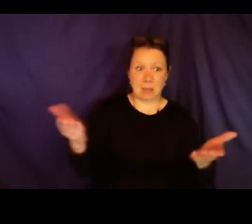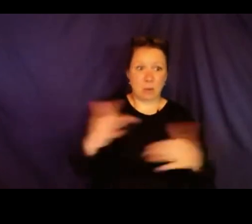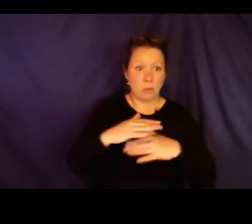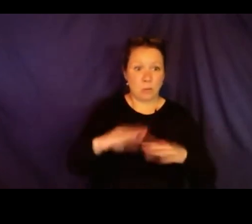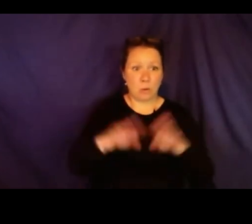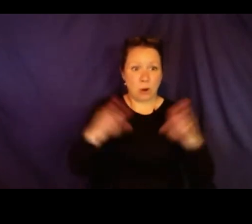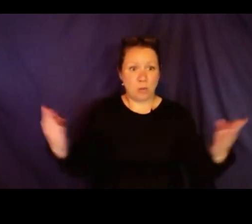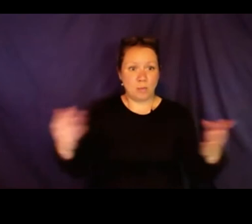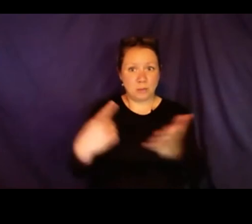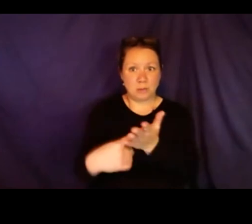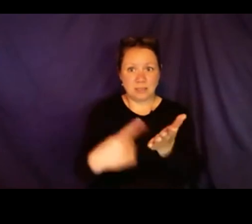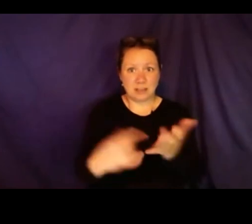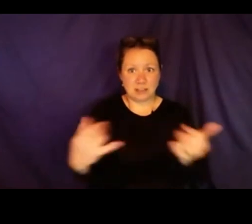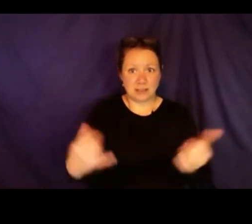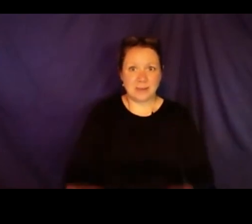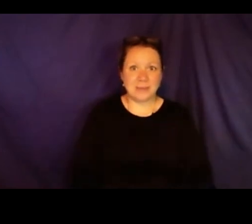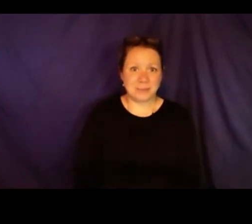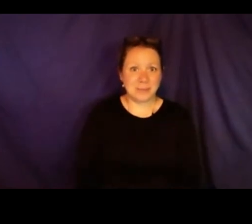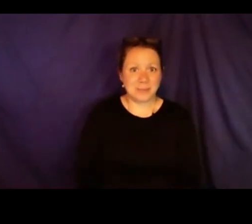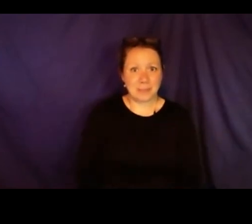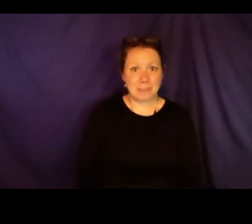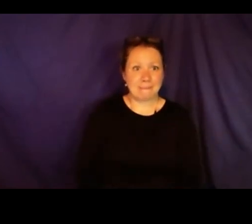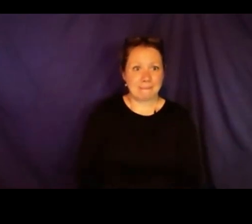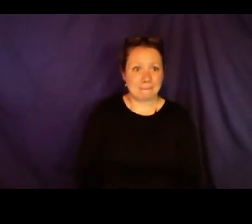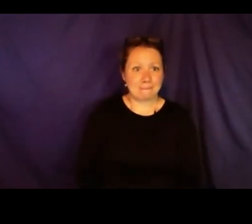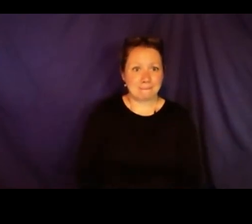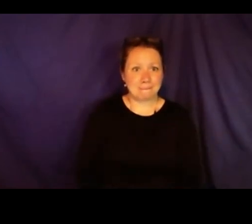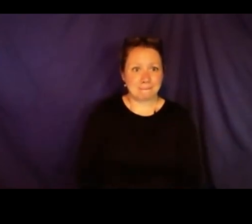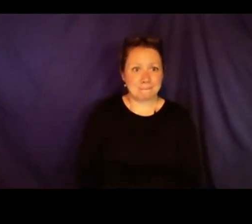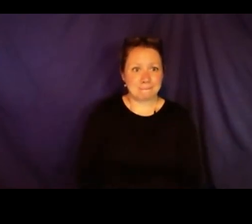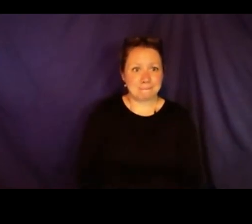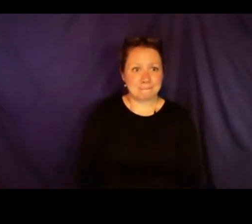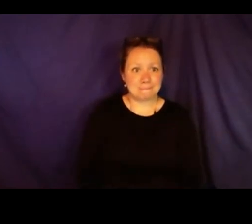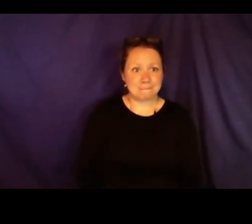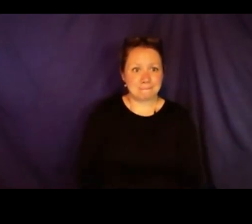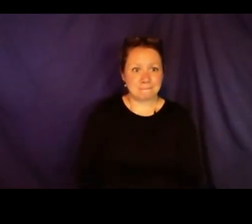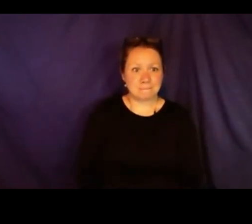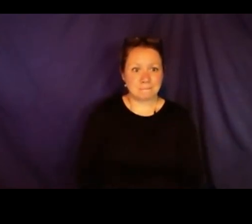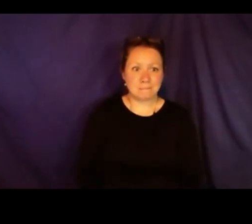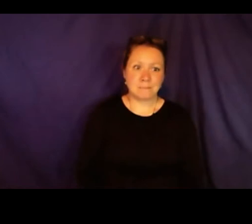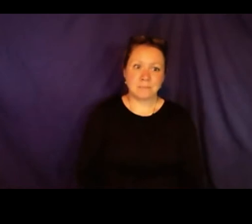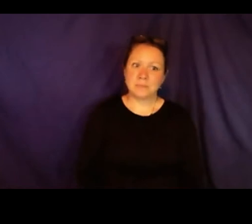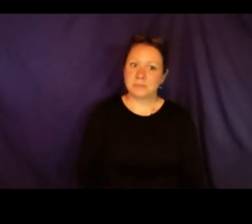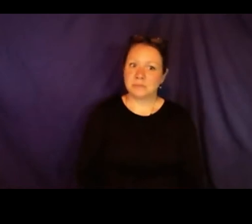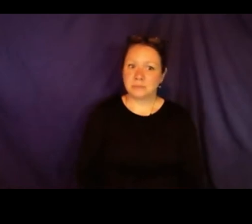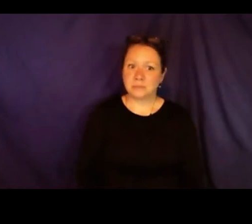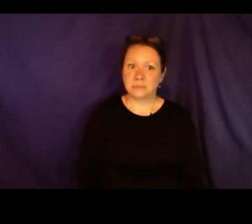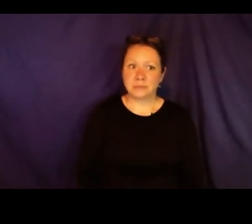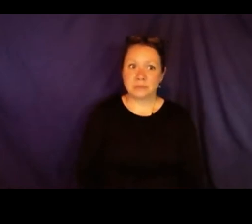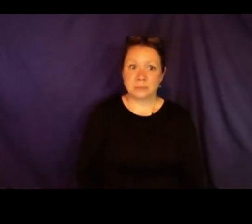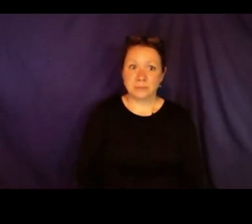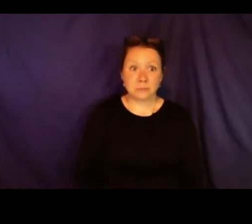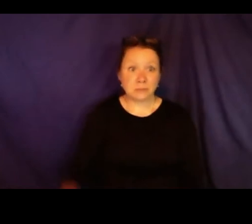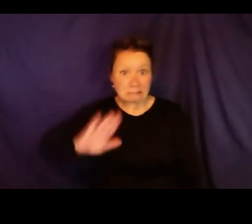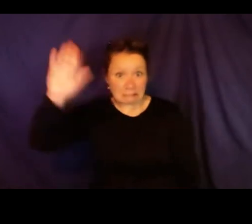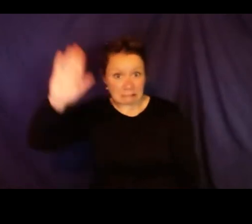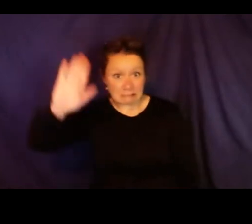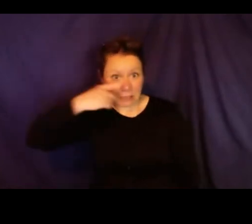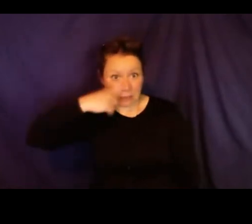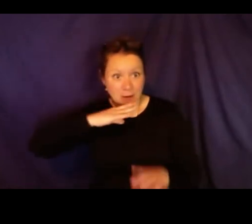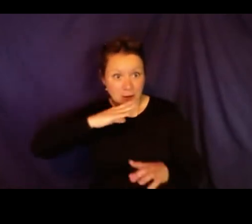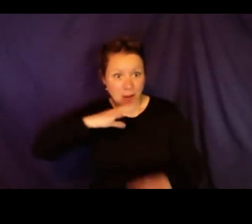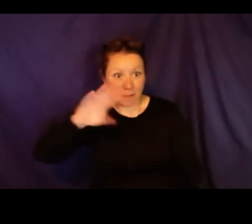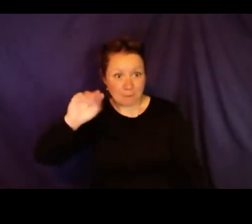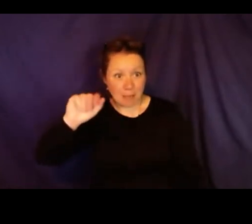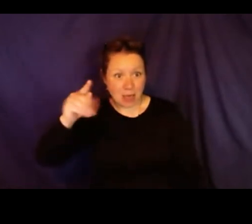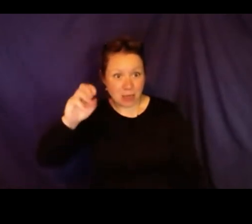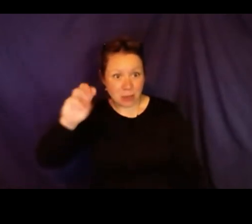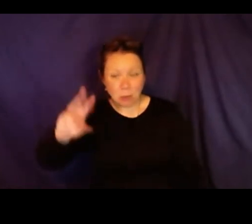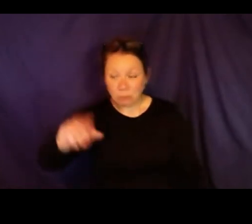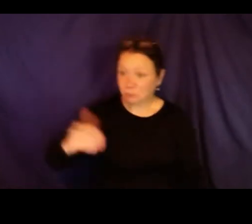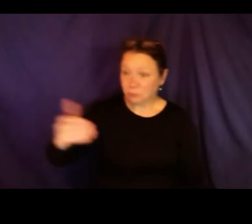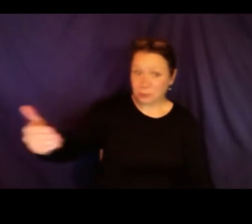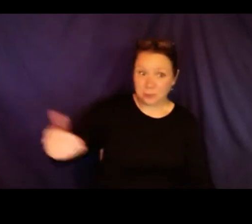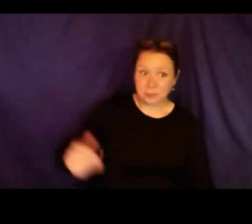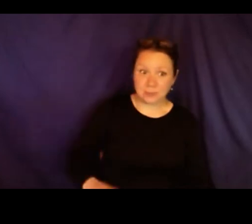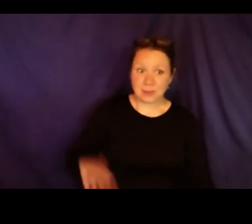share with us.